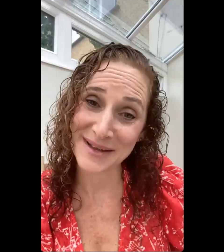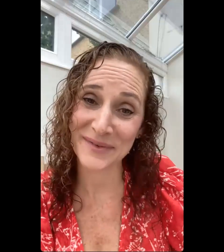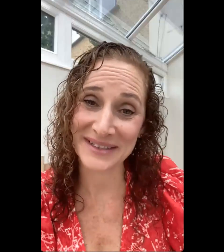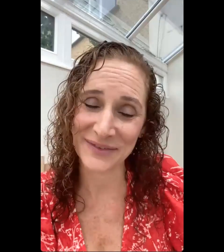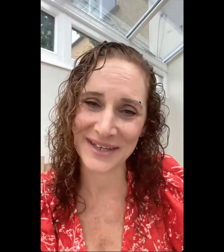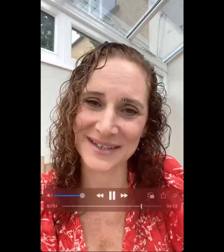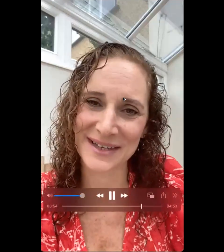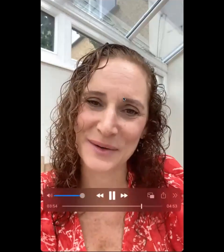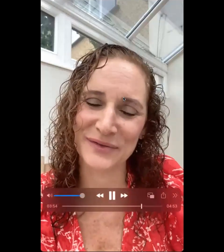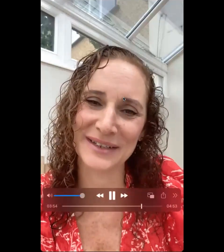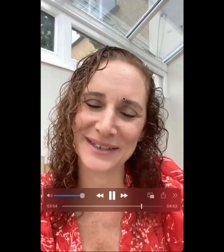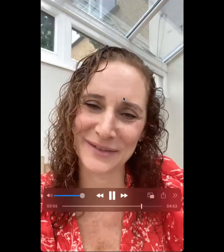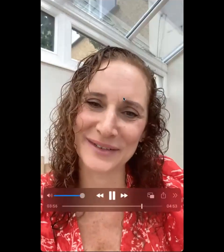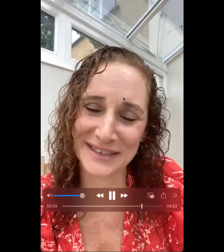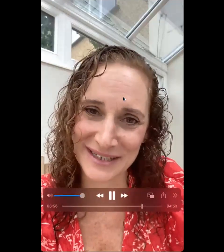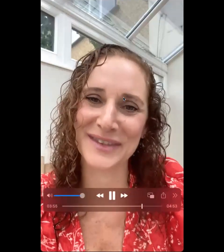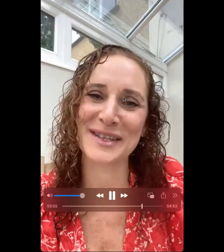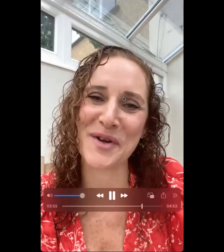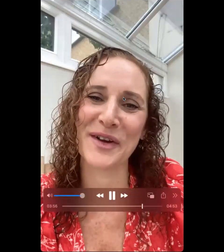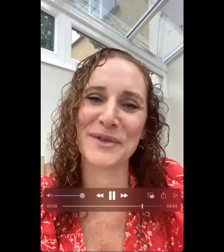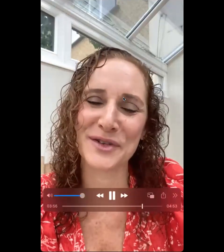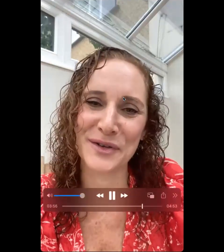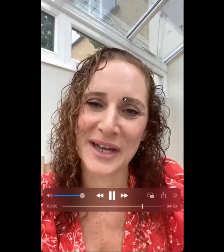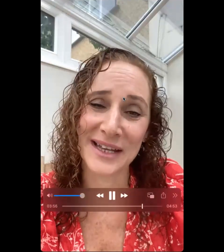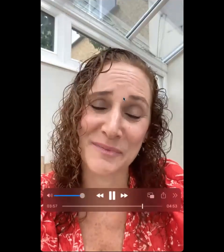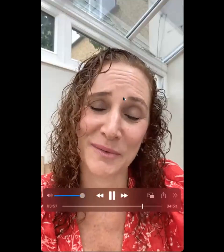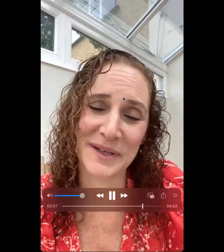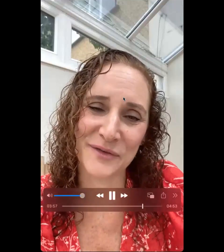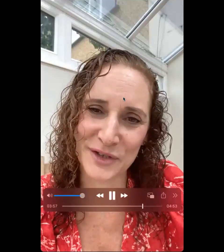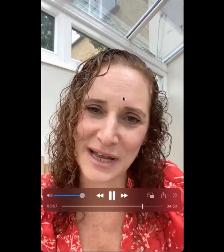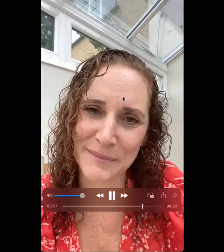Some of the deaf kids we've delivered this program to, it's probably the first time